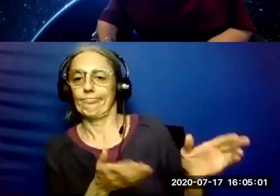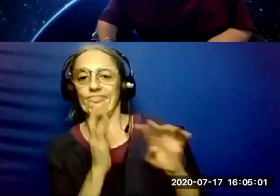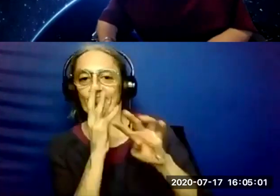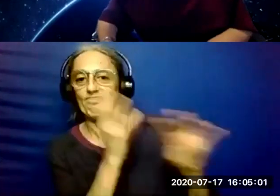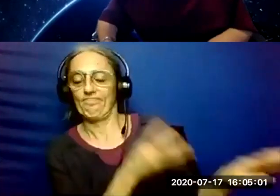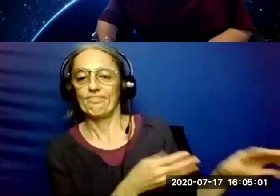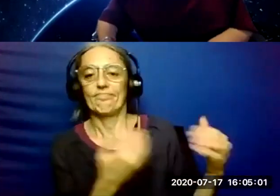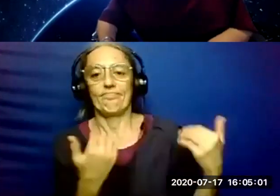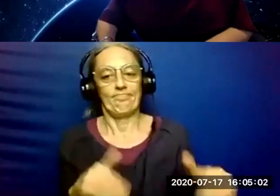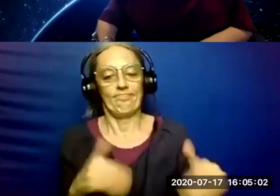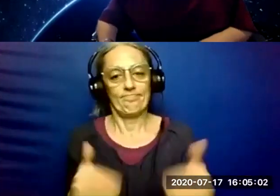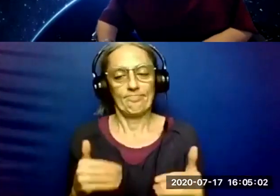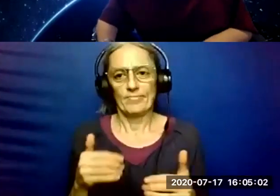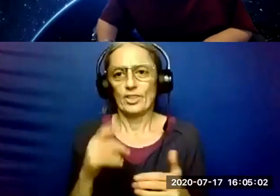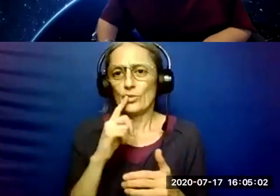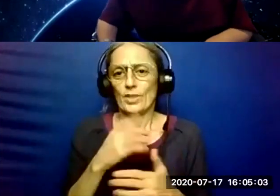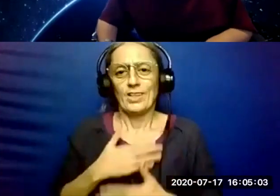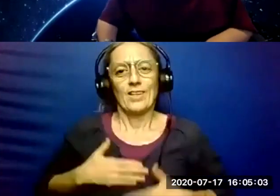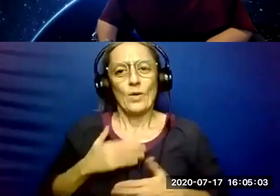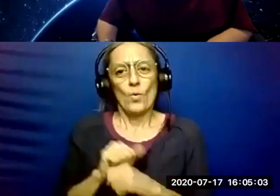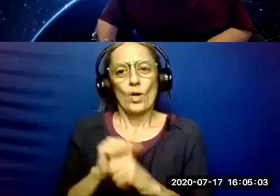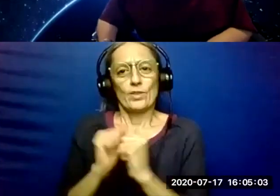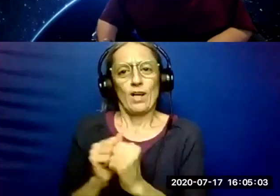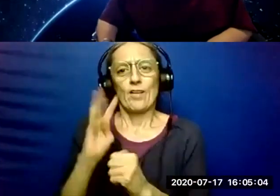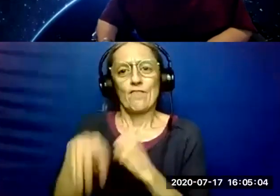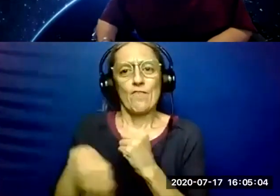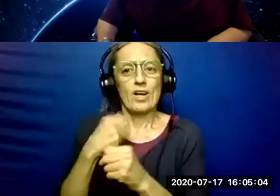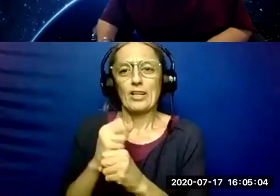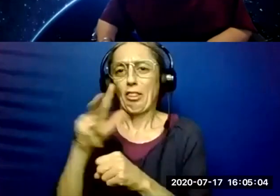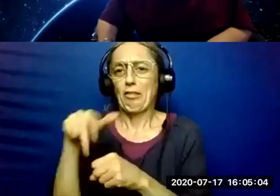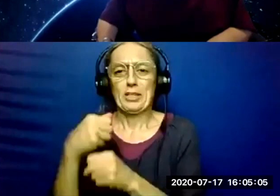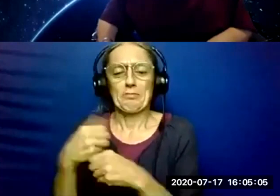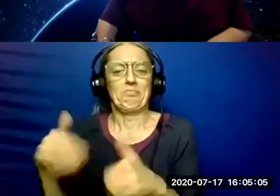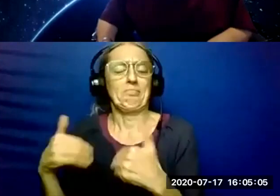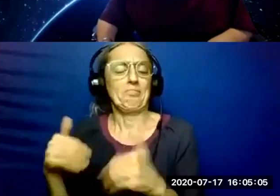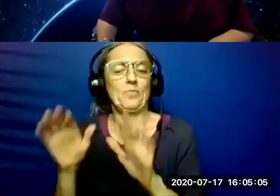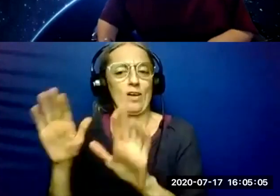really, so closely together. And Hari, you are an emerging star.